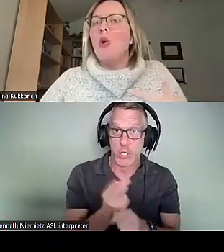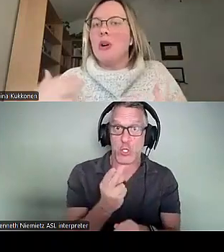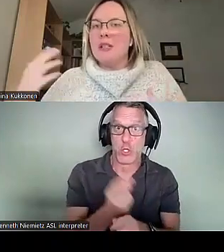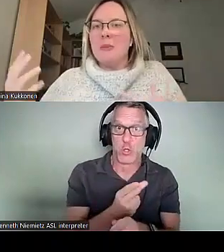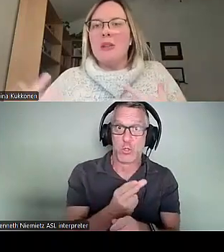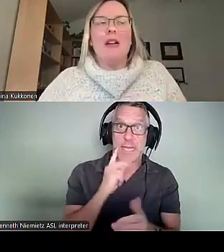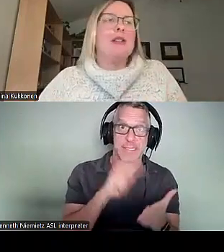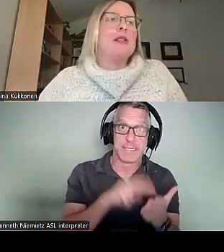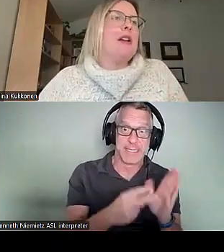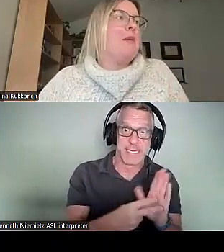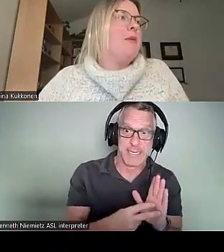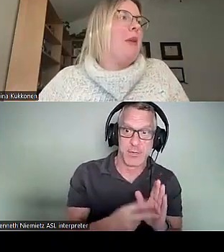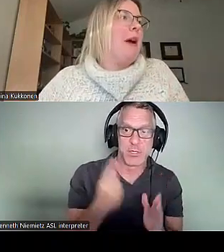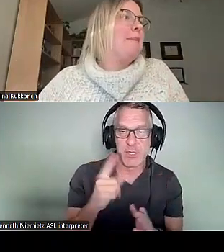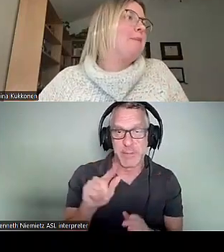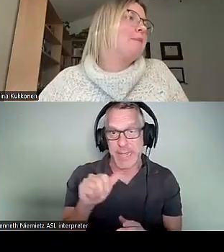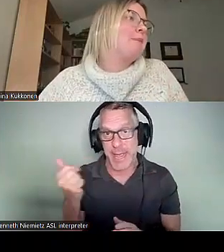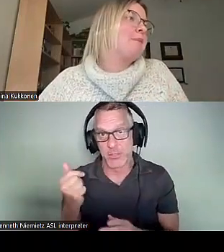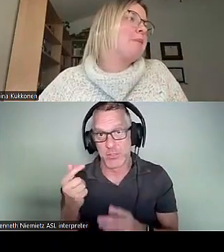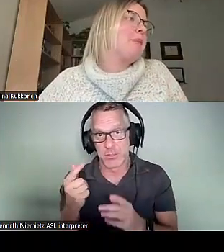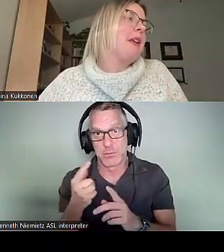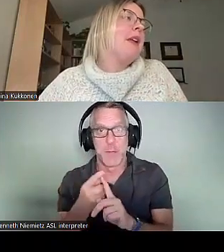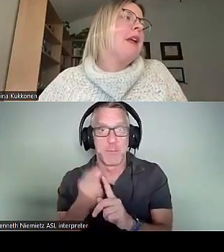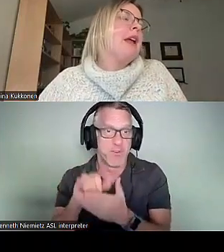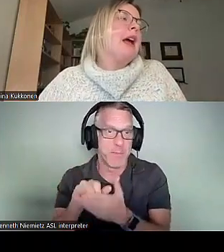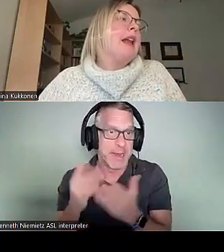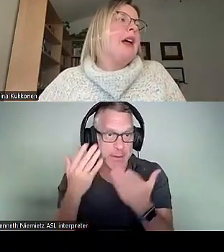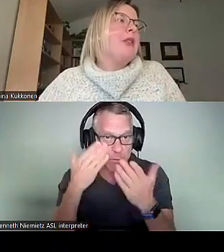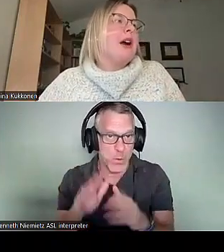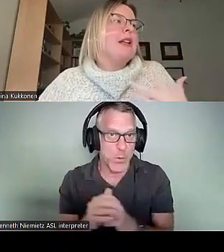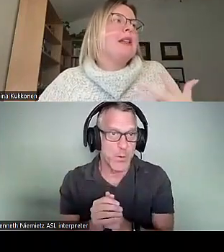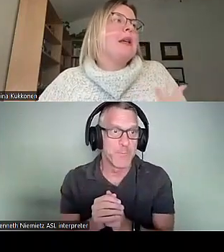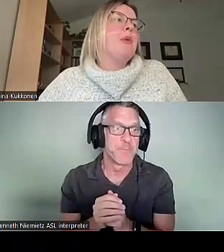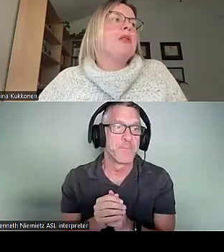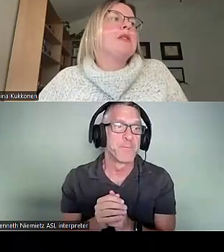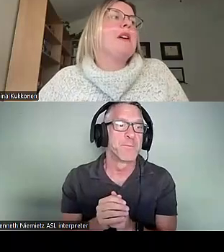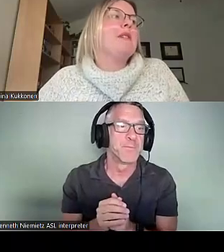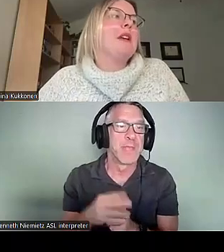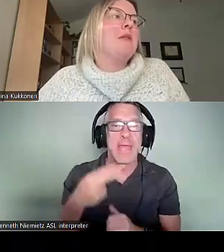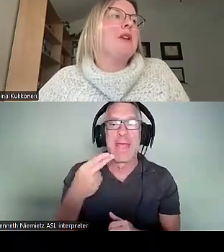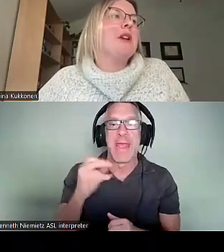or is something else going to come from that? And Heather added the importance of carefully